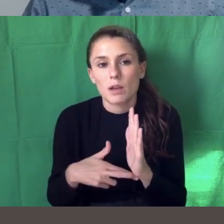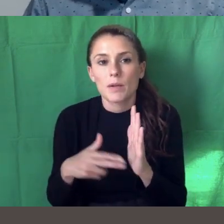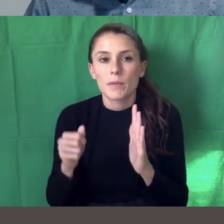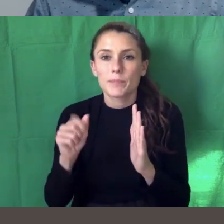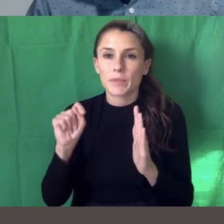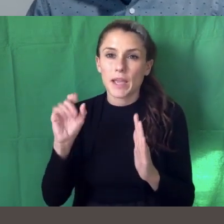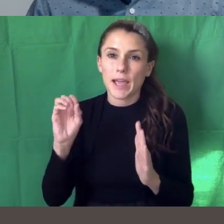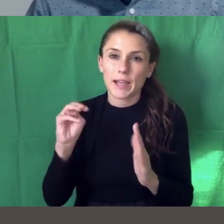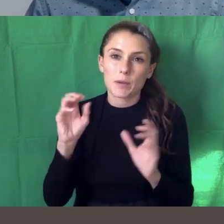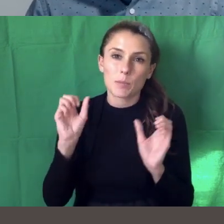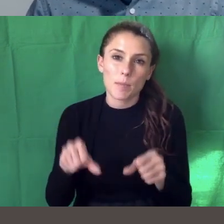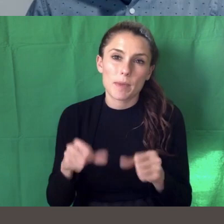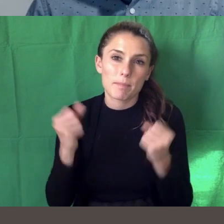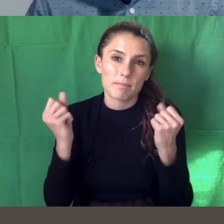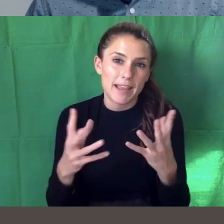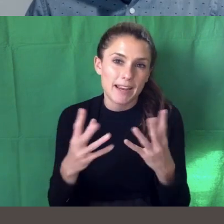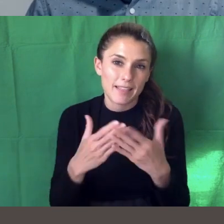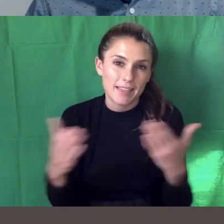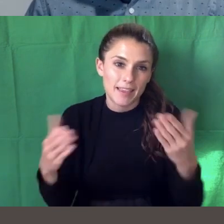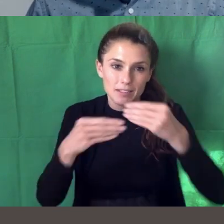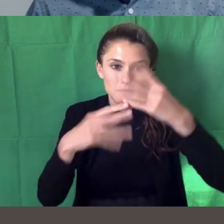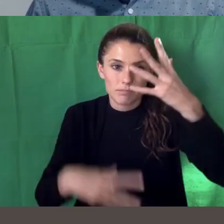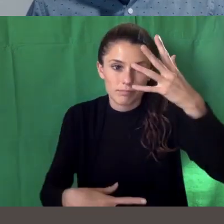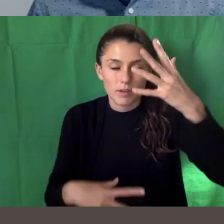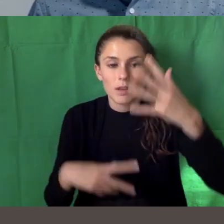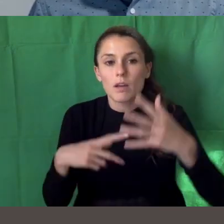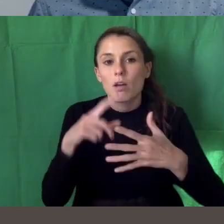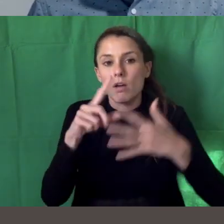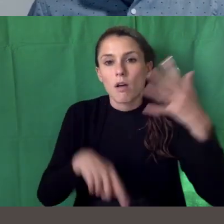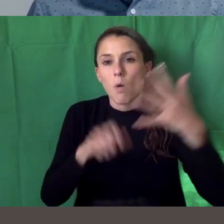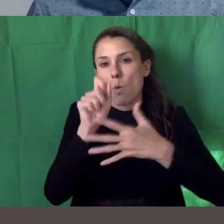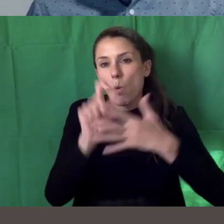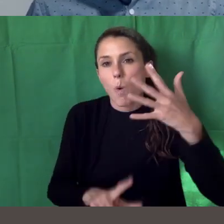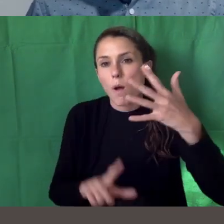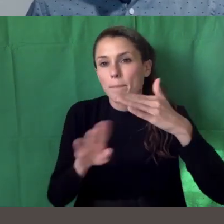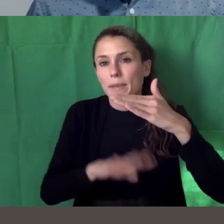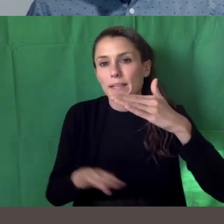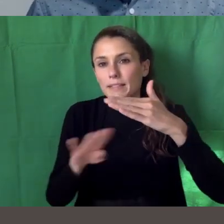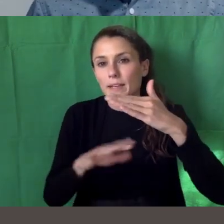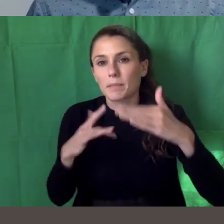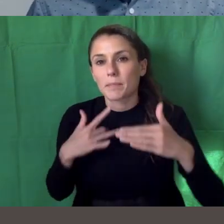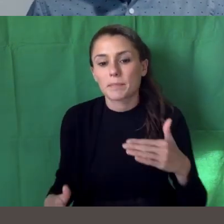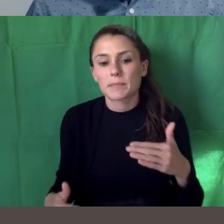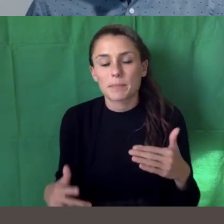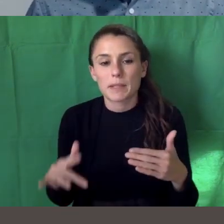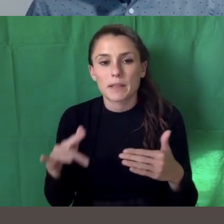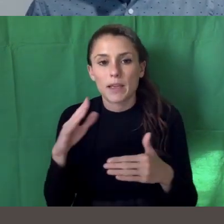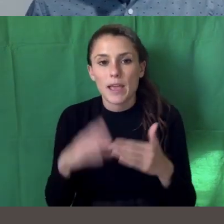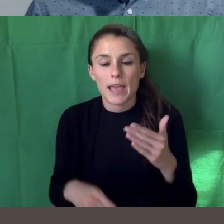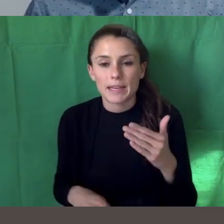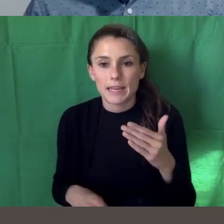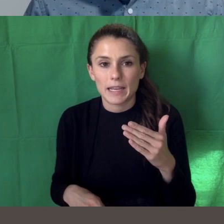Now, atom can be a lot of things, but they're all very basic, usually ending the rule types.